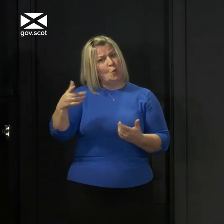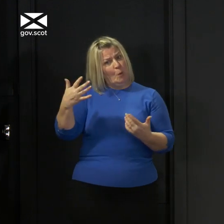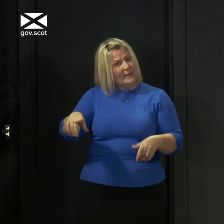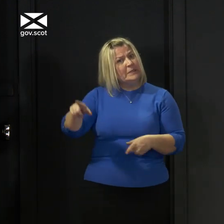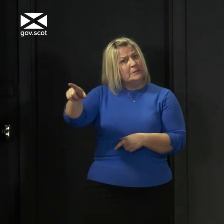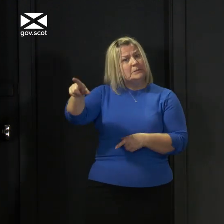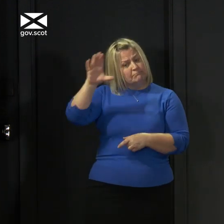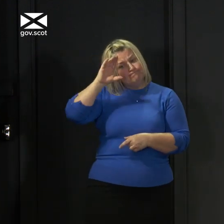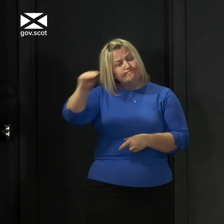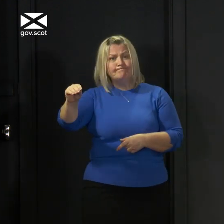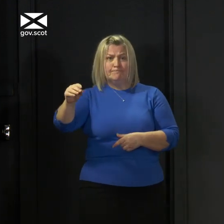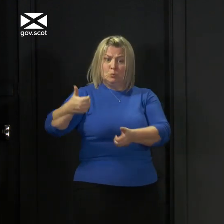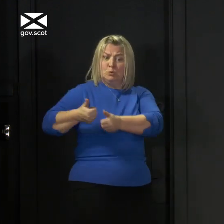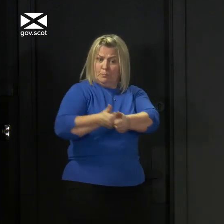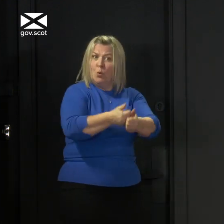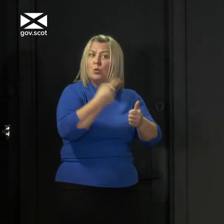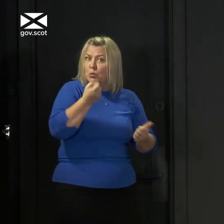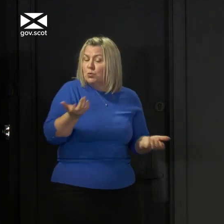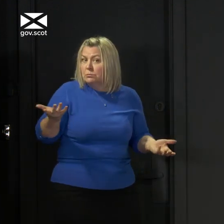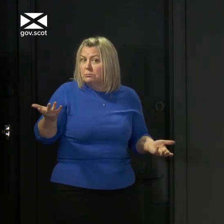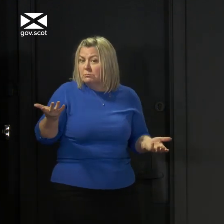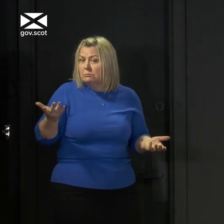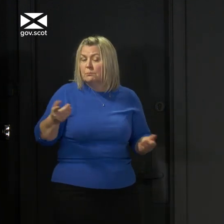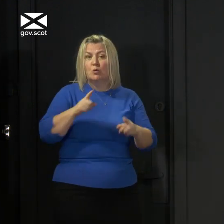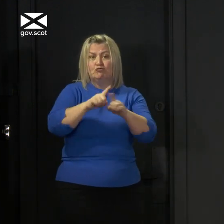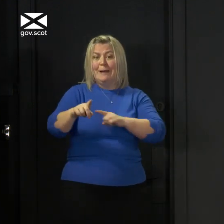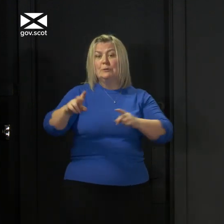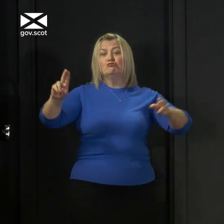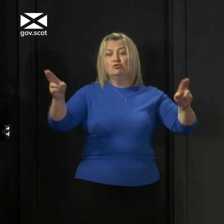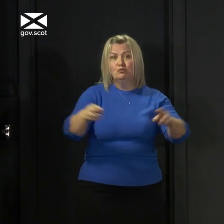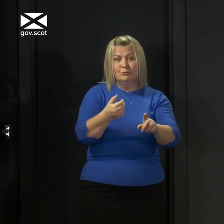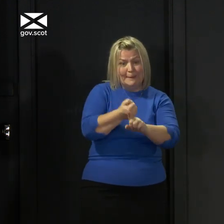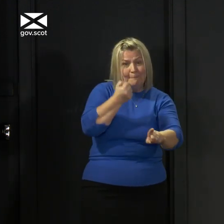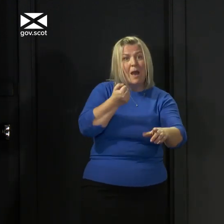now dealing with the impact of this and dealing with the impact in a way that